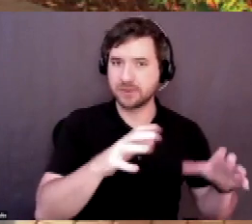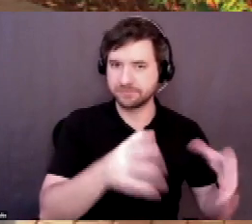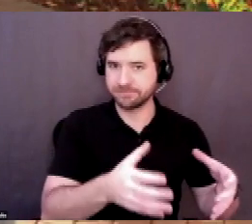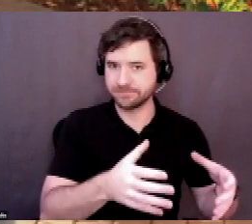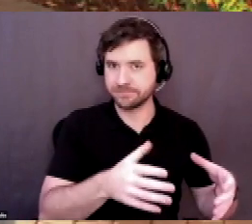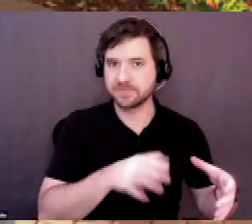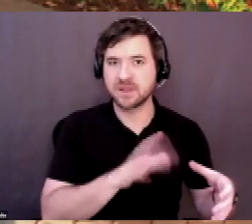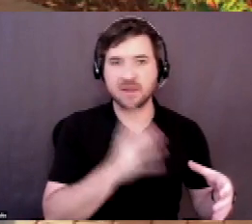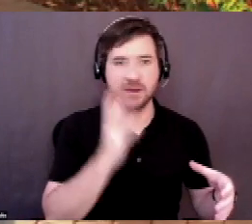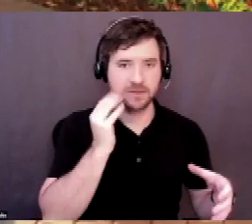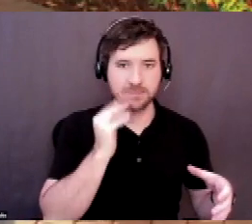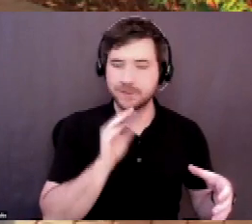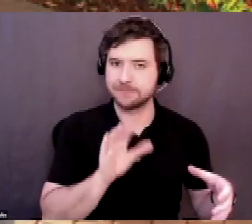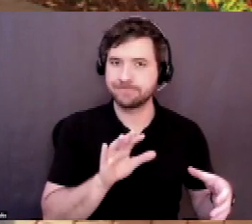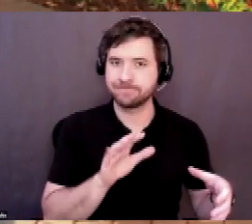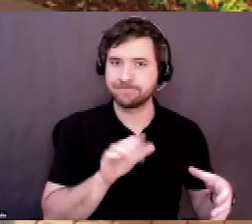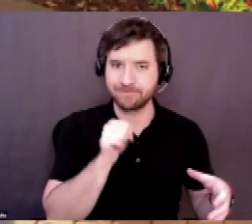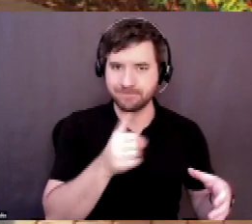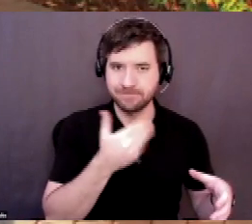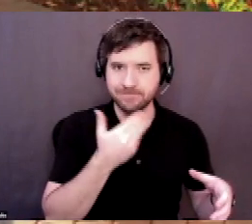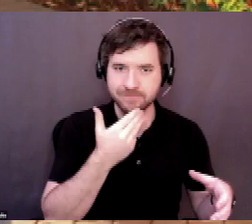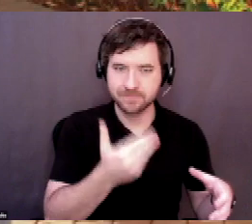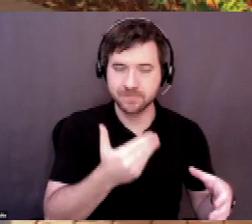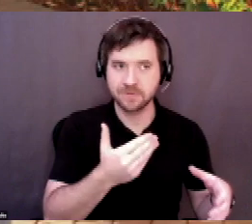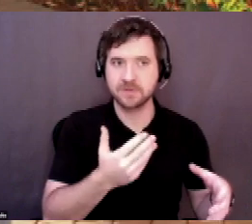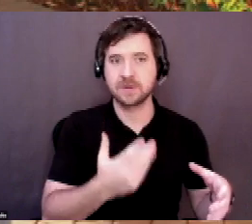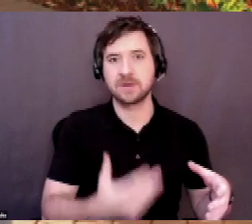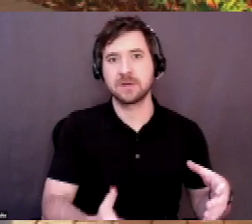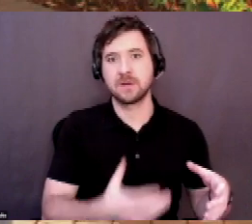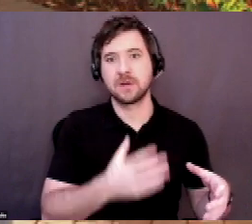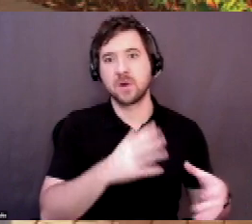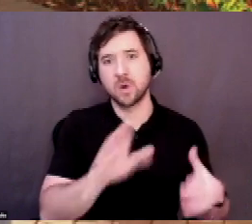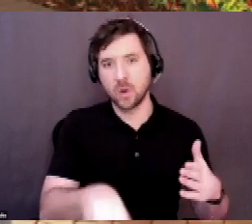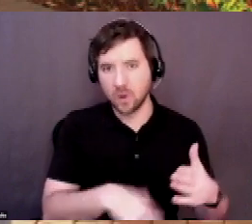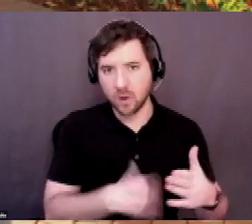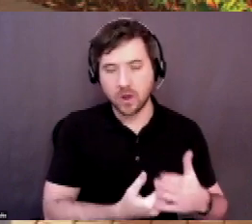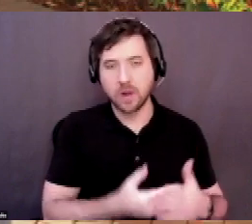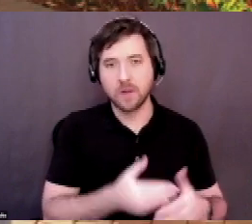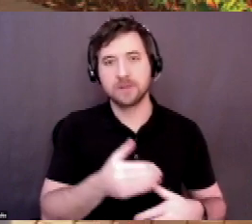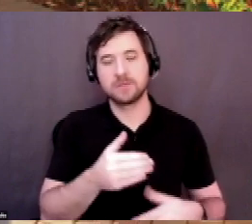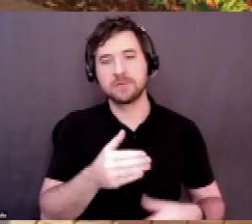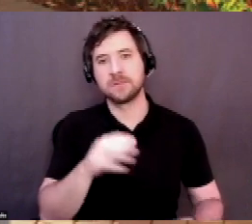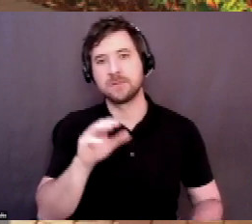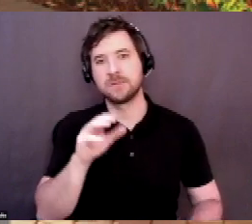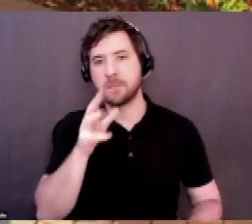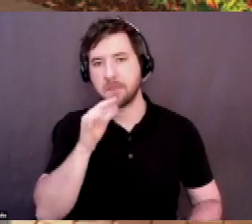All of the maternal health and severe maternal morbidity and